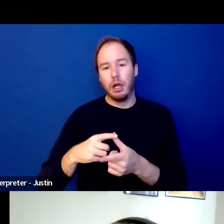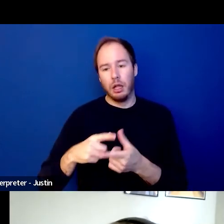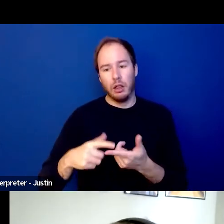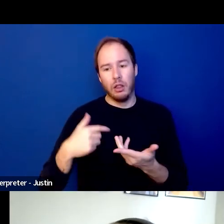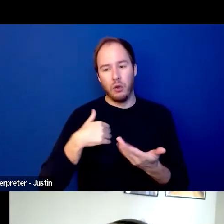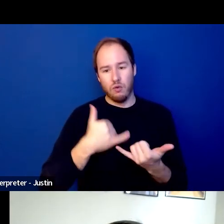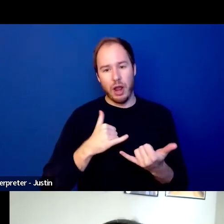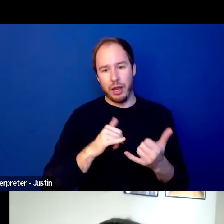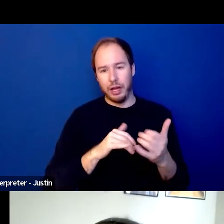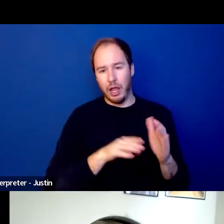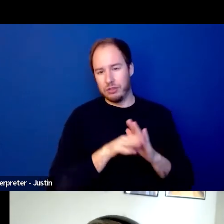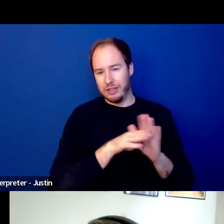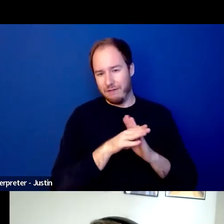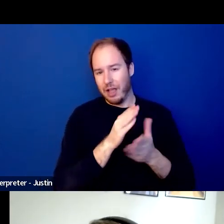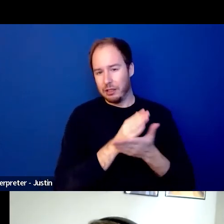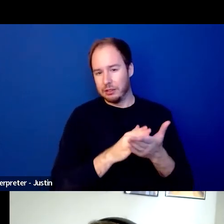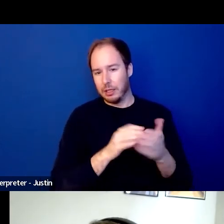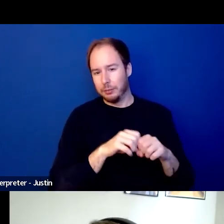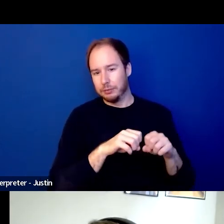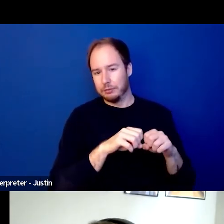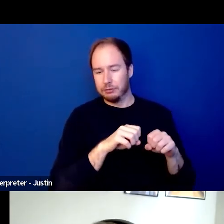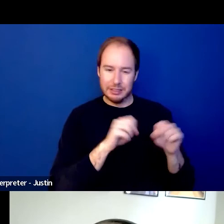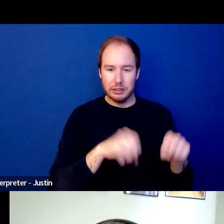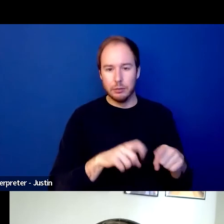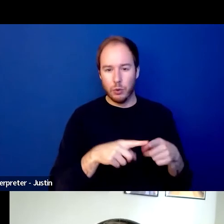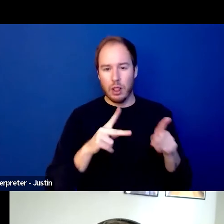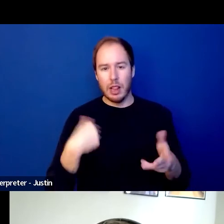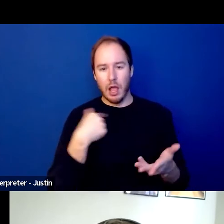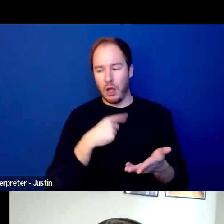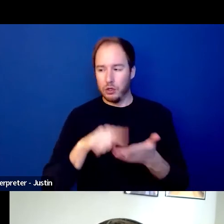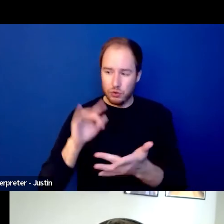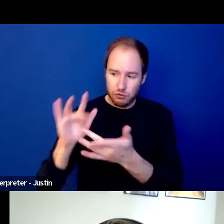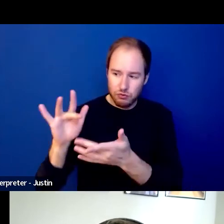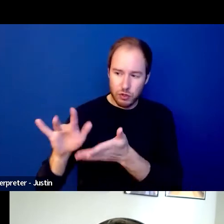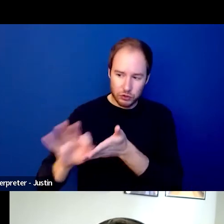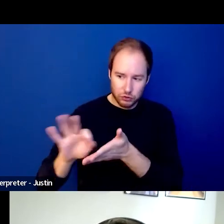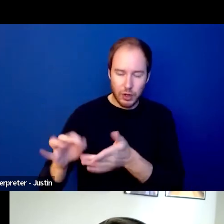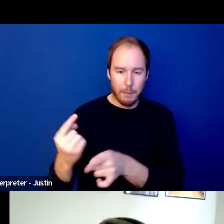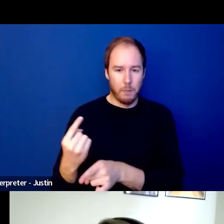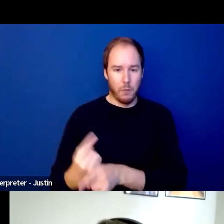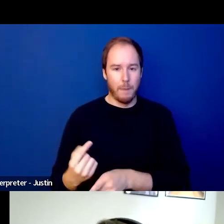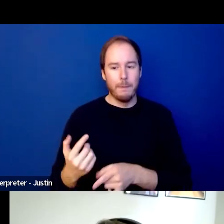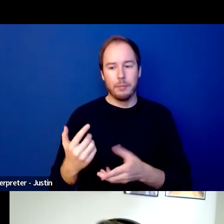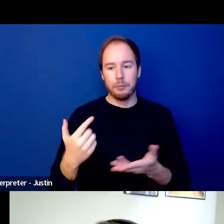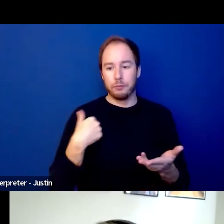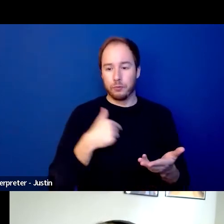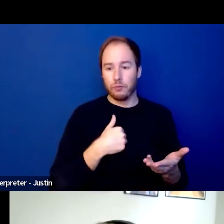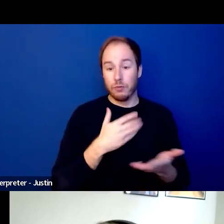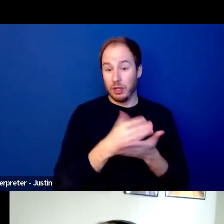some follow up mechanisms in our data system to make sure that we can track that properly. Because I think what some of these people are getting at